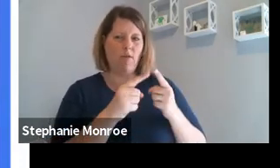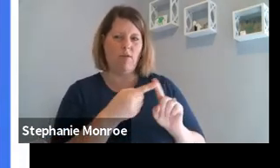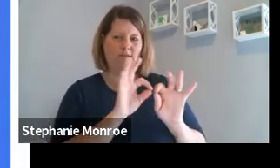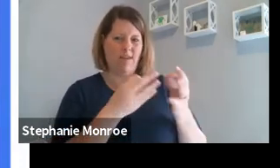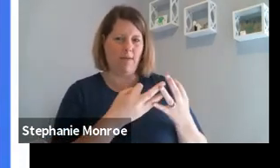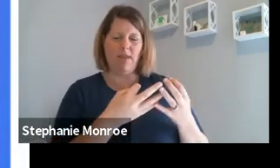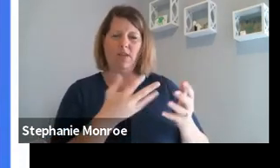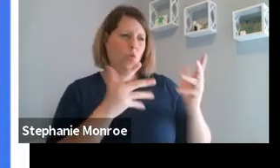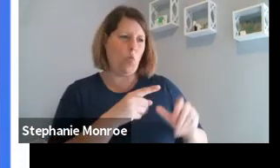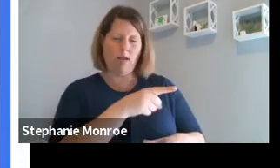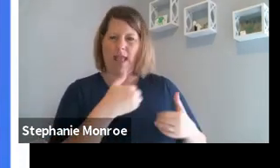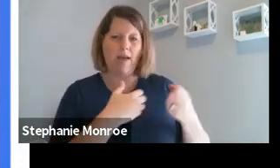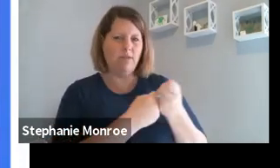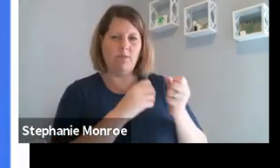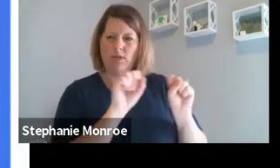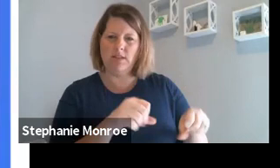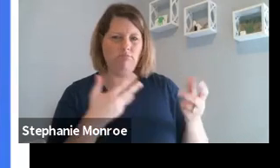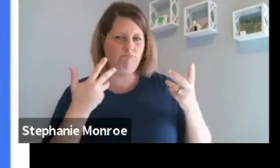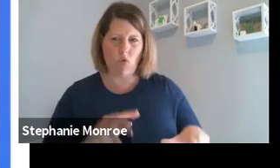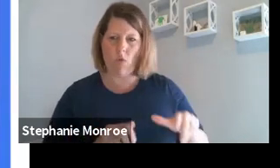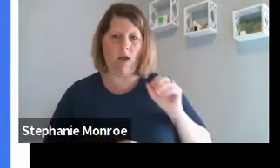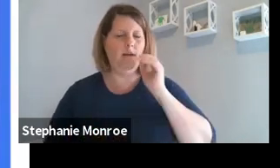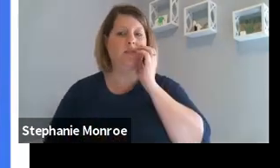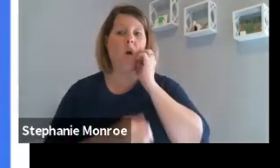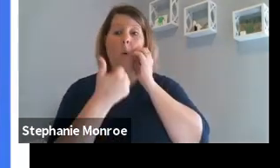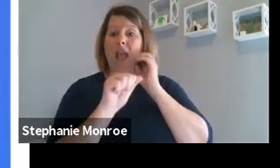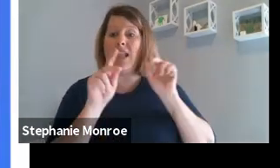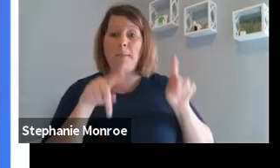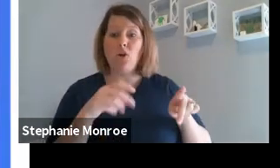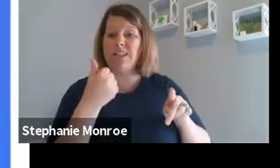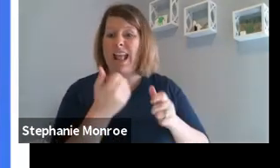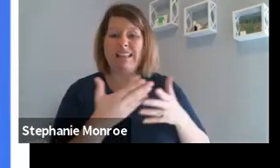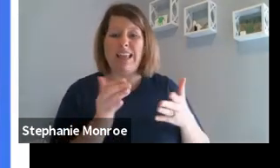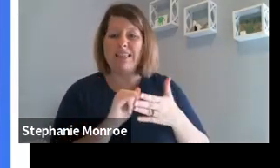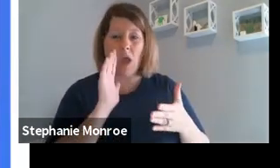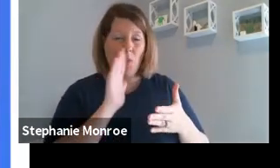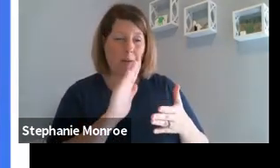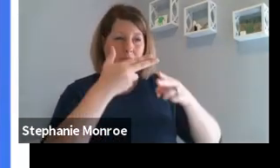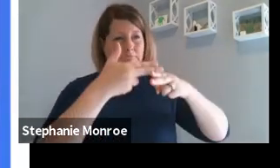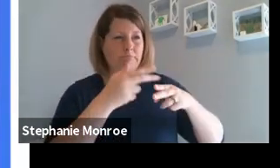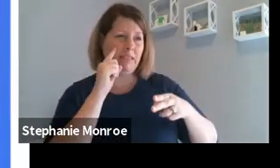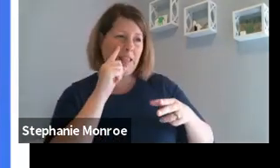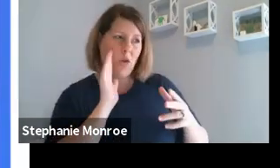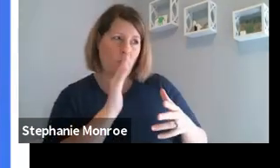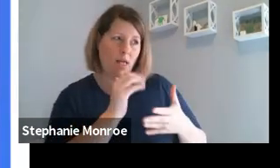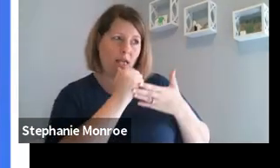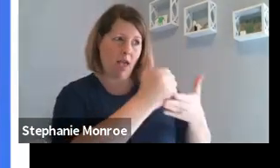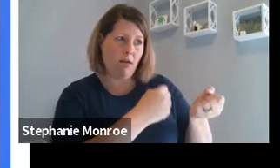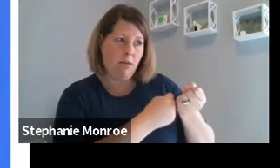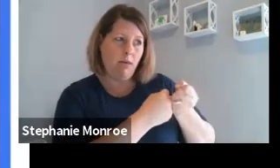to have a support system. So, anyone and anything that would be a source of a strength, for the victim will be something